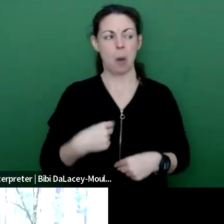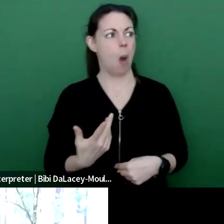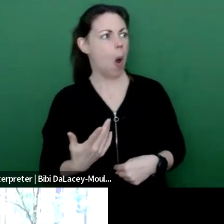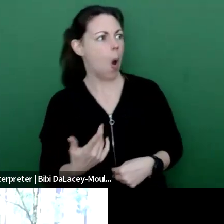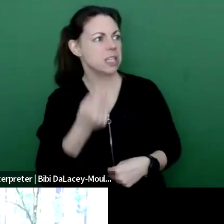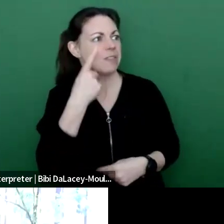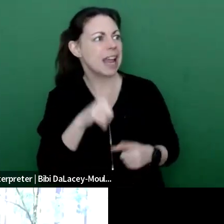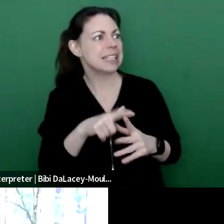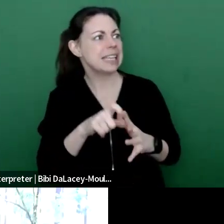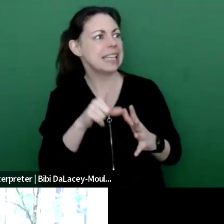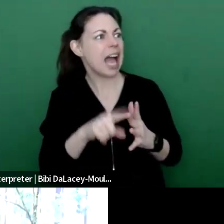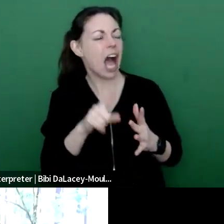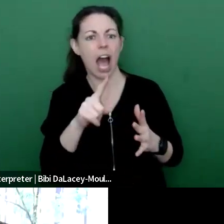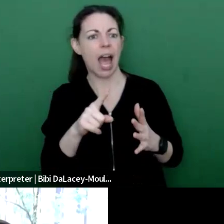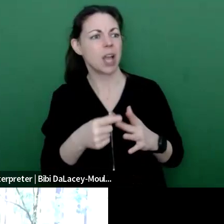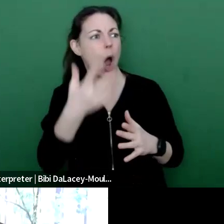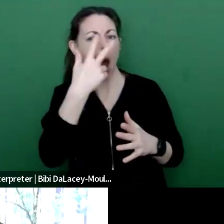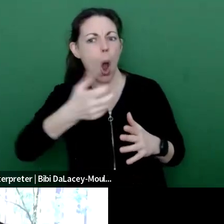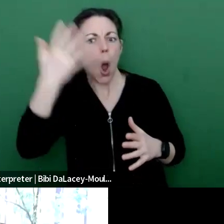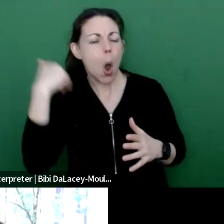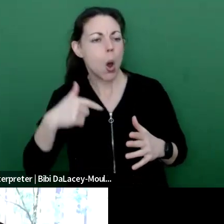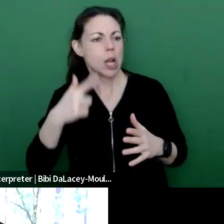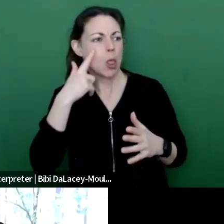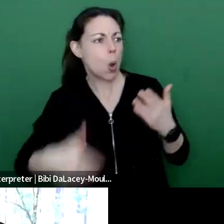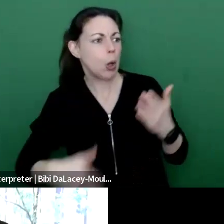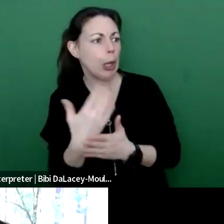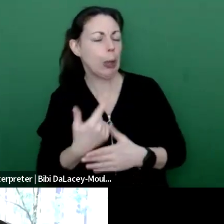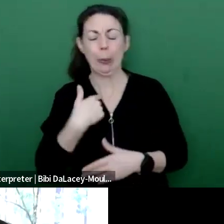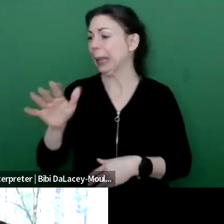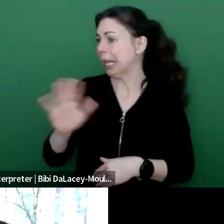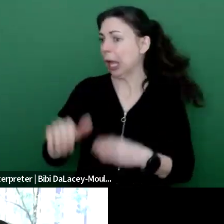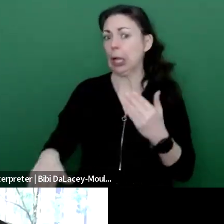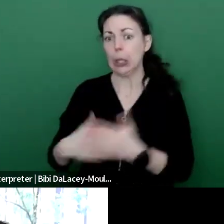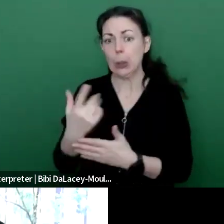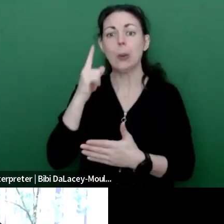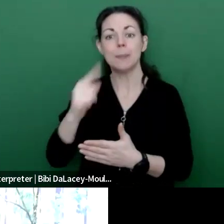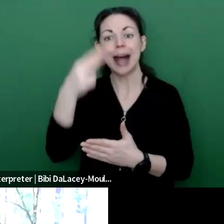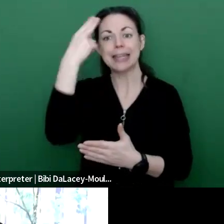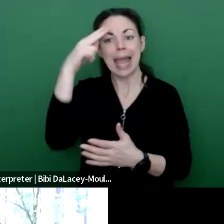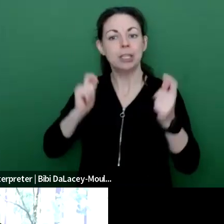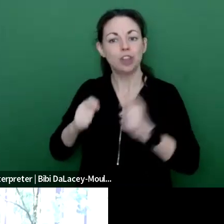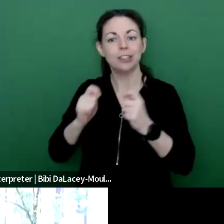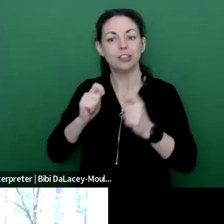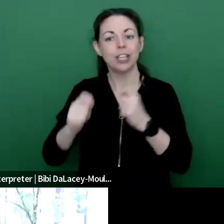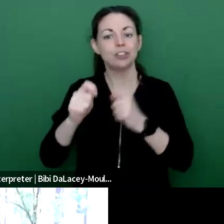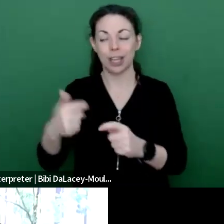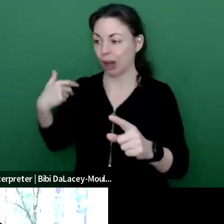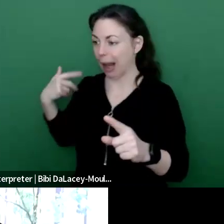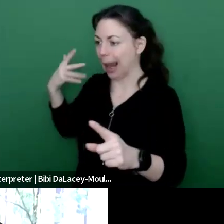I thought it was a new thing." It's not a new thing. It's just had a lot of names over the years, and it is as Amelia said, quite a,